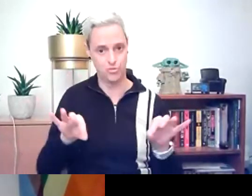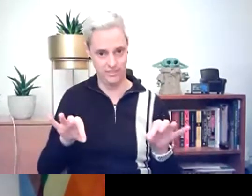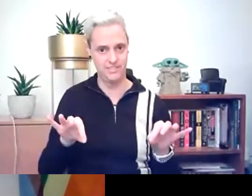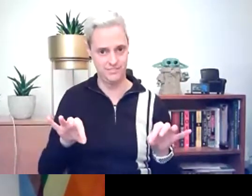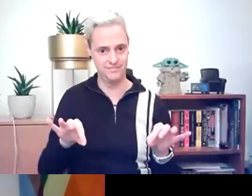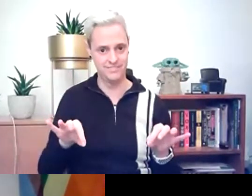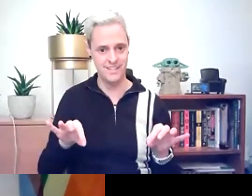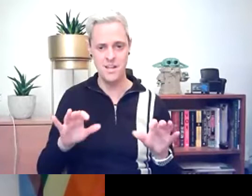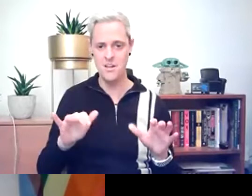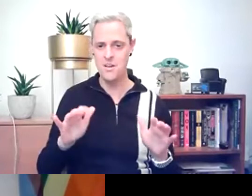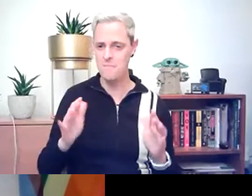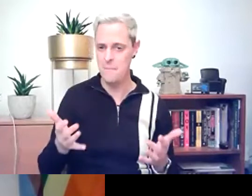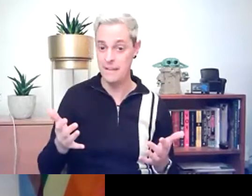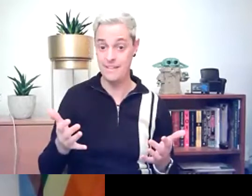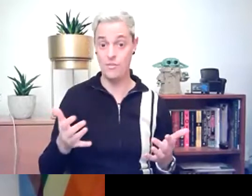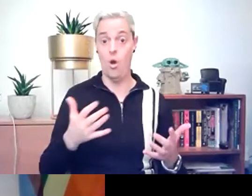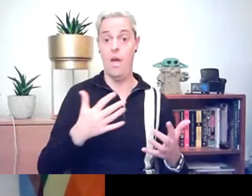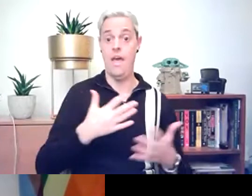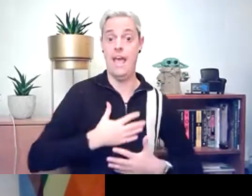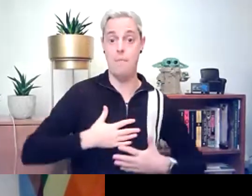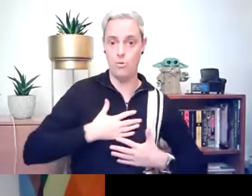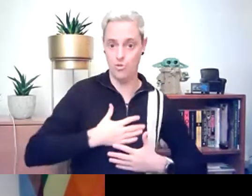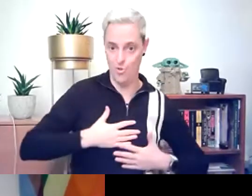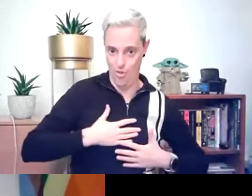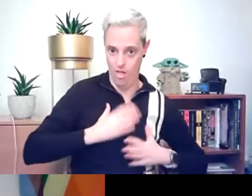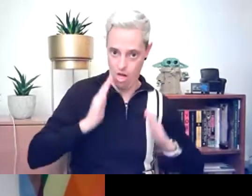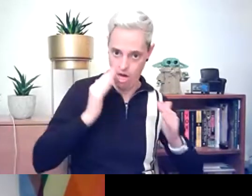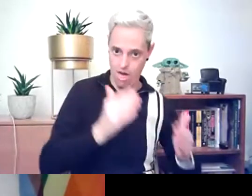stuff that that is emotional labor and 18:37:15 balancing that with things that kind